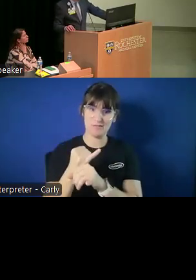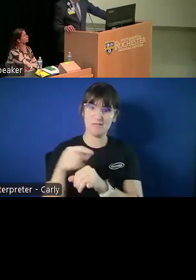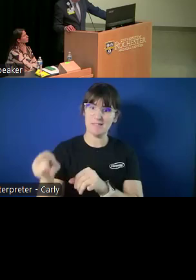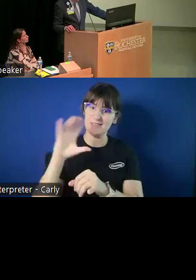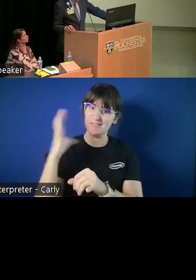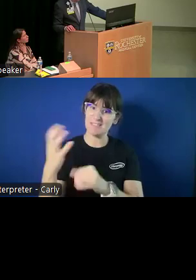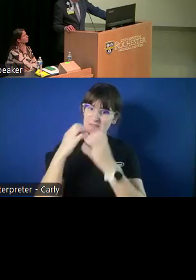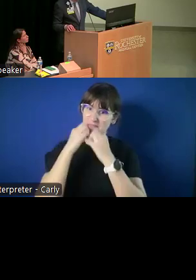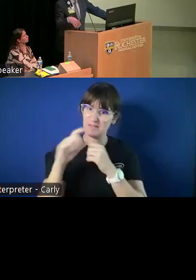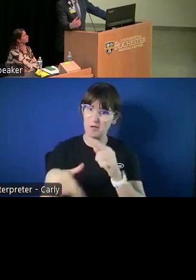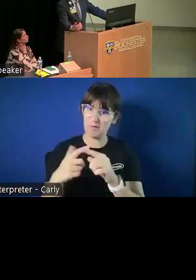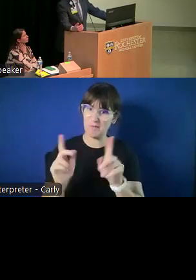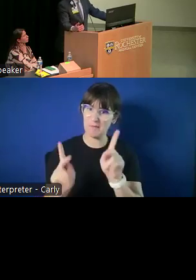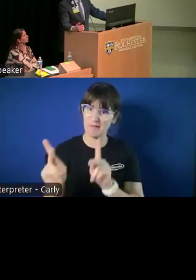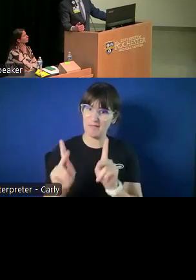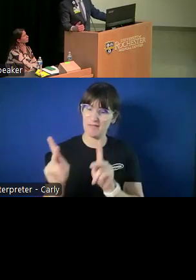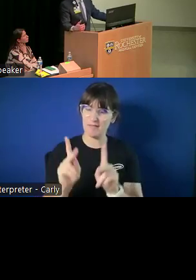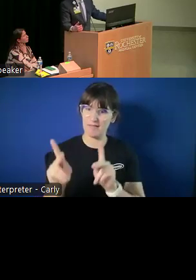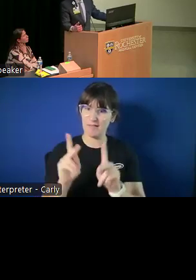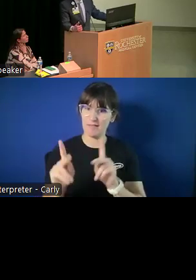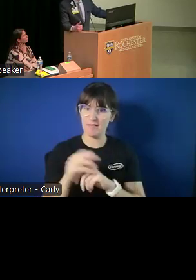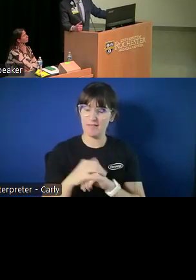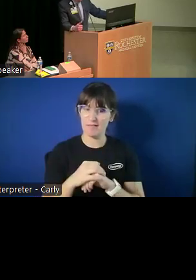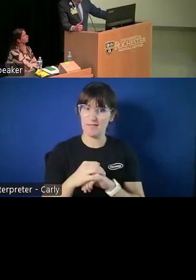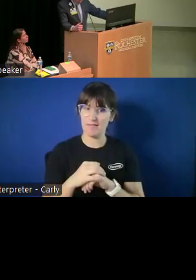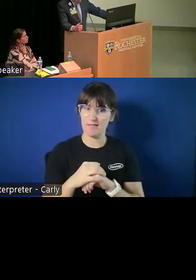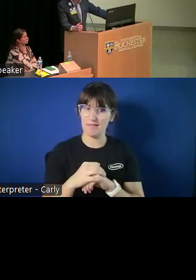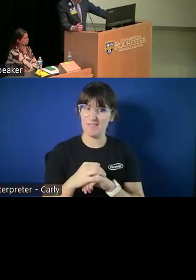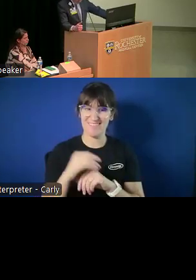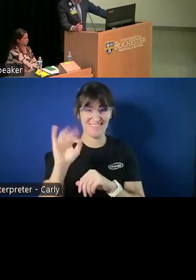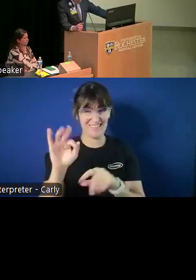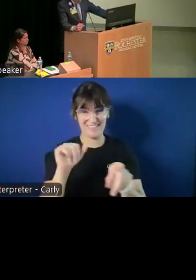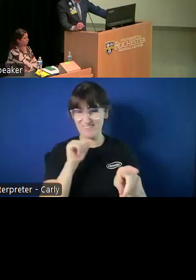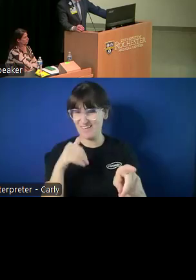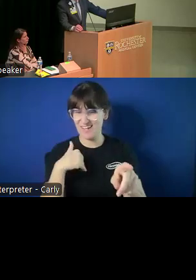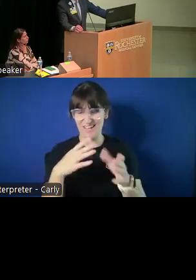them and so the risk of not having a successful enterprisewide well-being program is directly